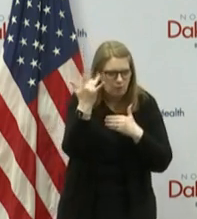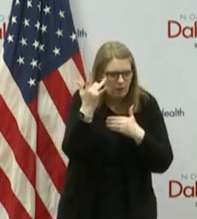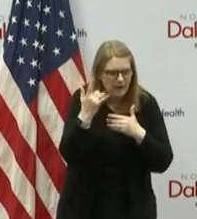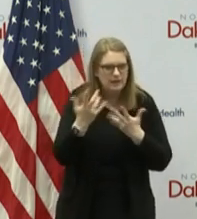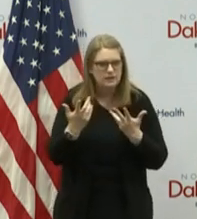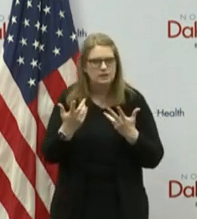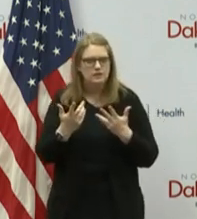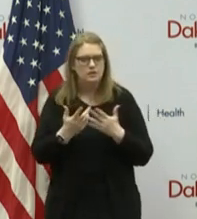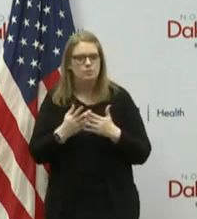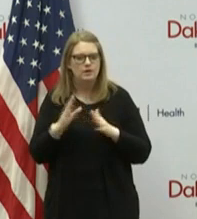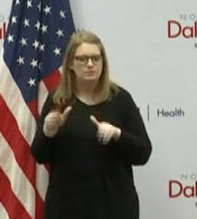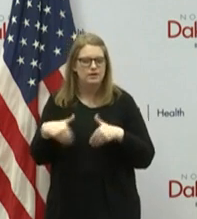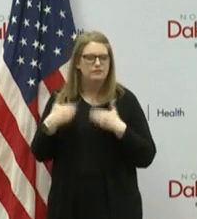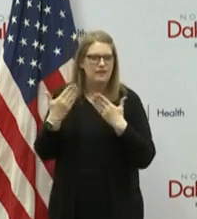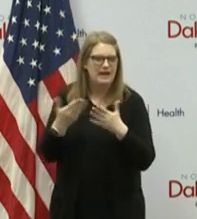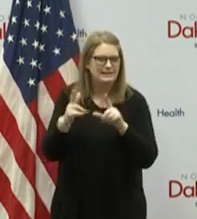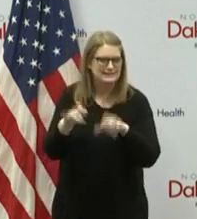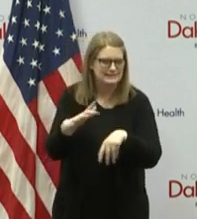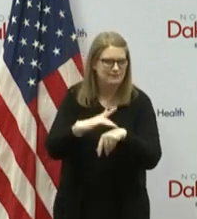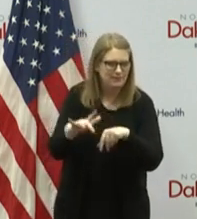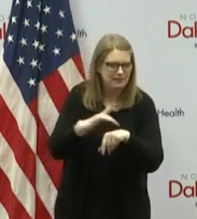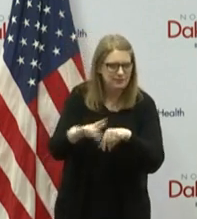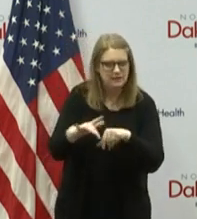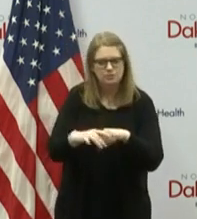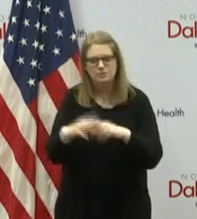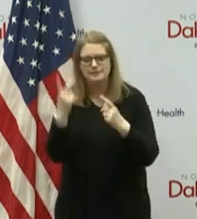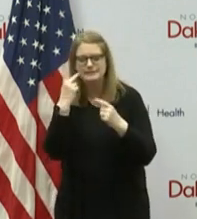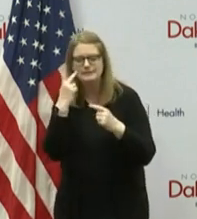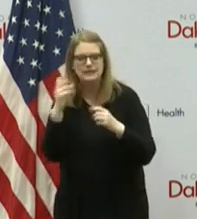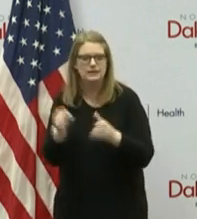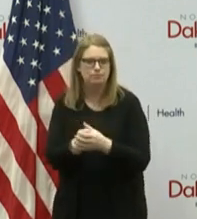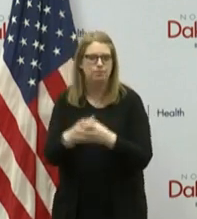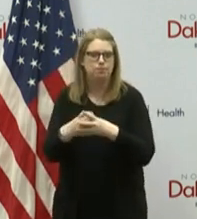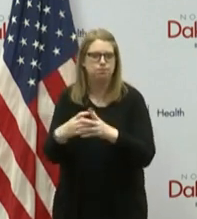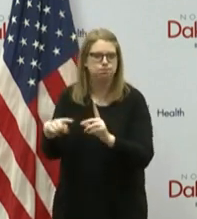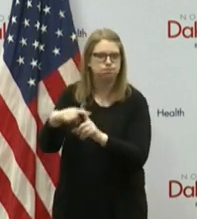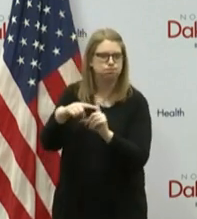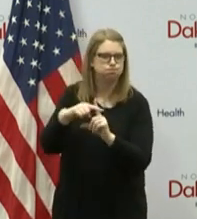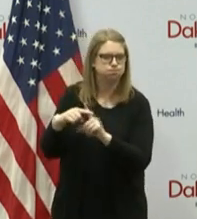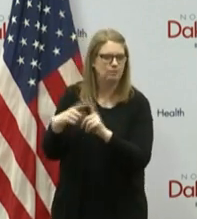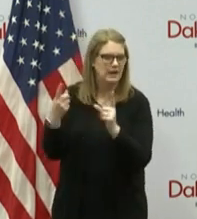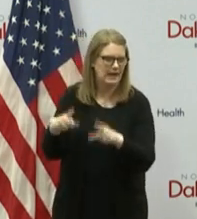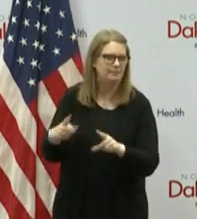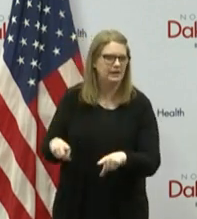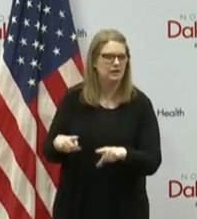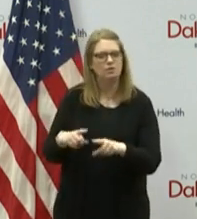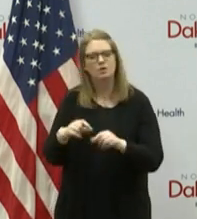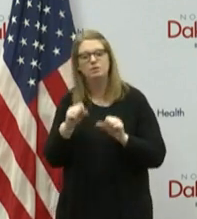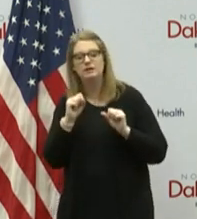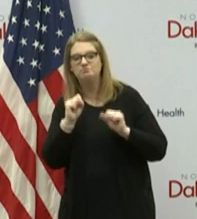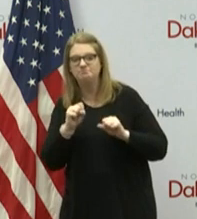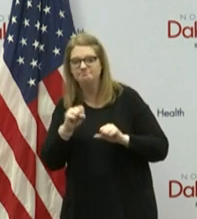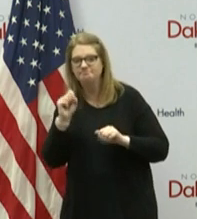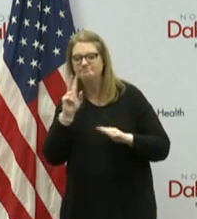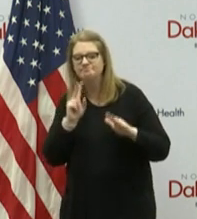WE HAVE DONE THAT IN RESPONSE TO OTHERS.AGAIN YOU WILL FIND THE TESTING AREAS GO DARK BECAUSE WE ARE DELIVERING